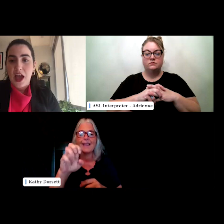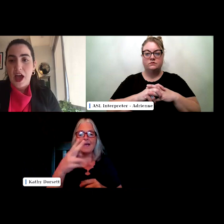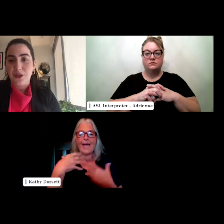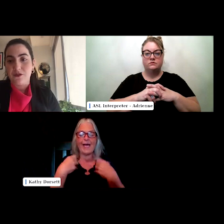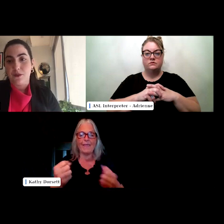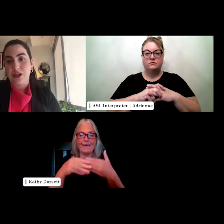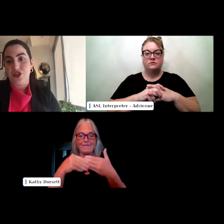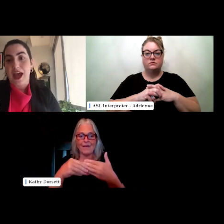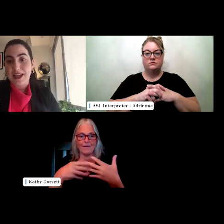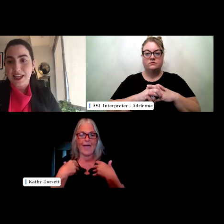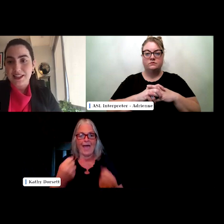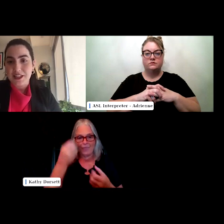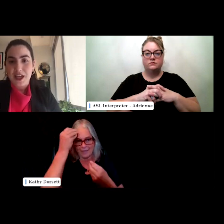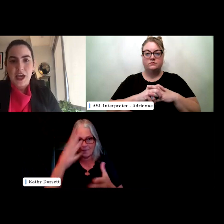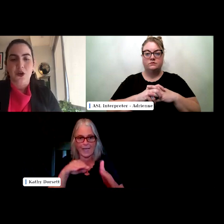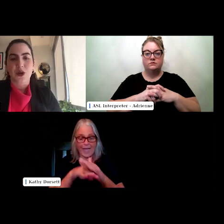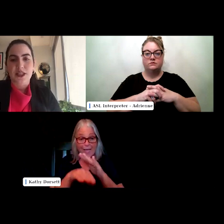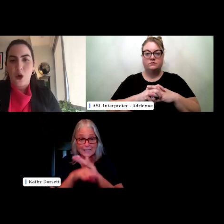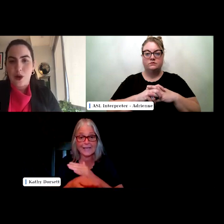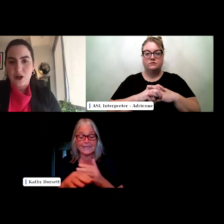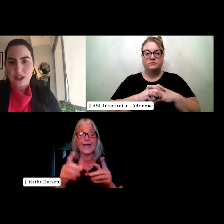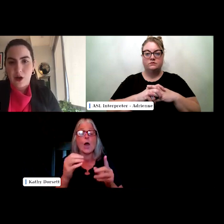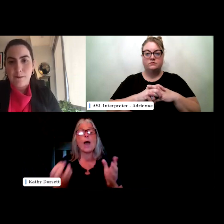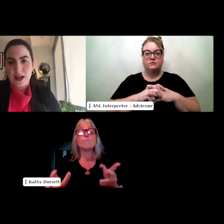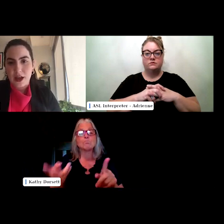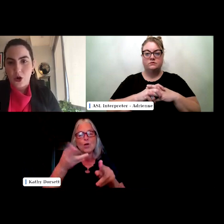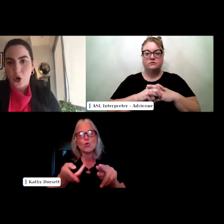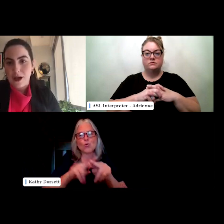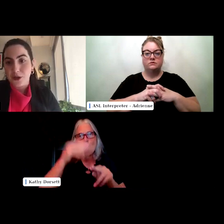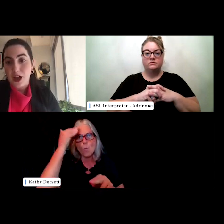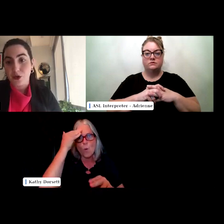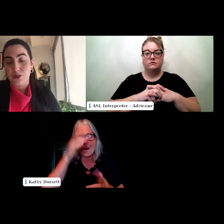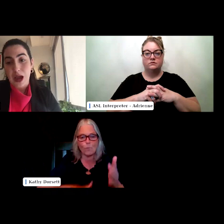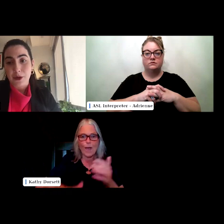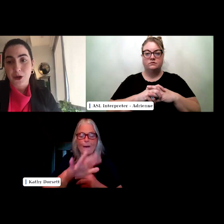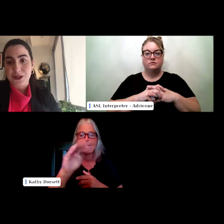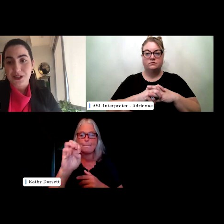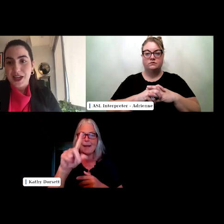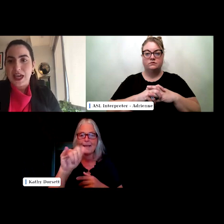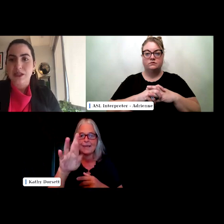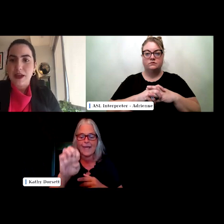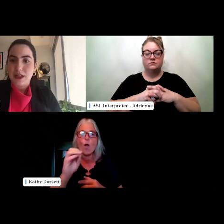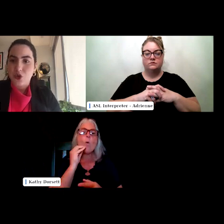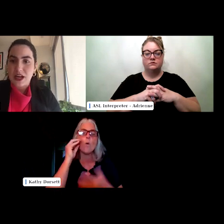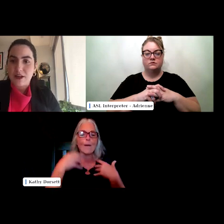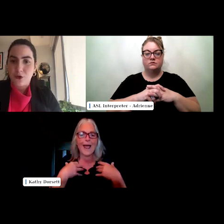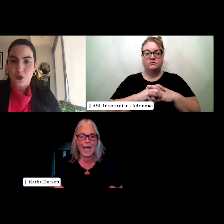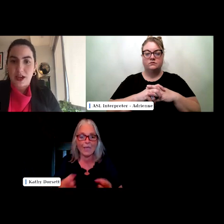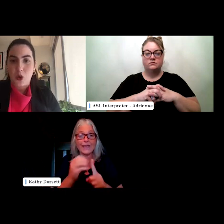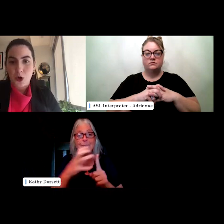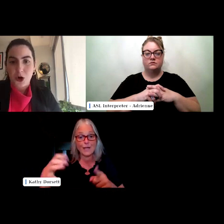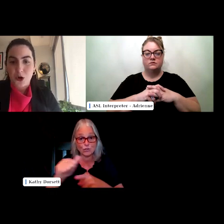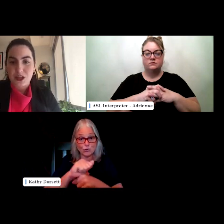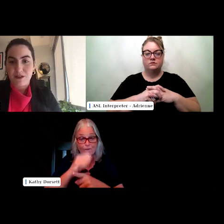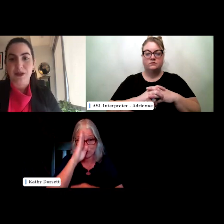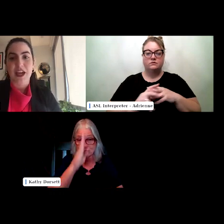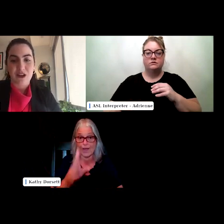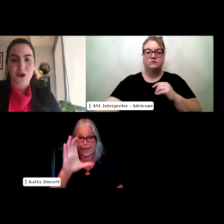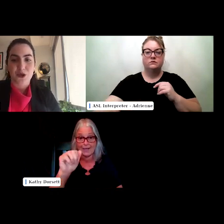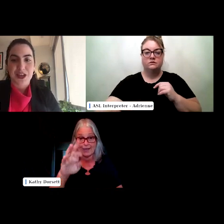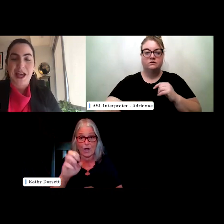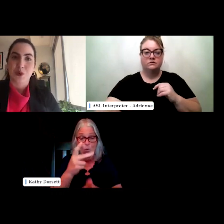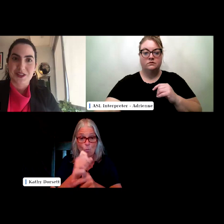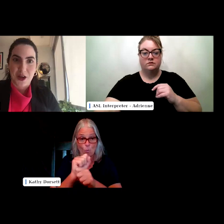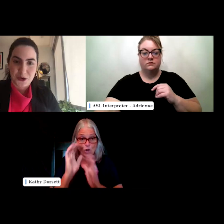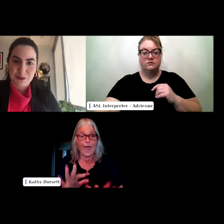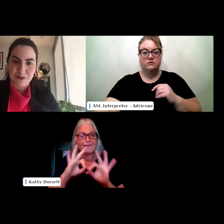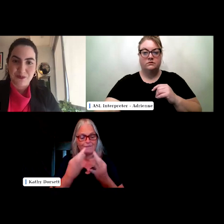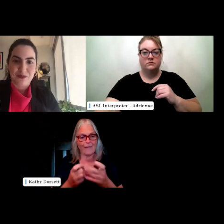Health information, access, increasing awareness around medicare home health coverage, parameters, expanding for direct care workers and family caregivers as well as others.